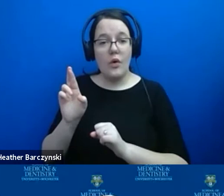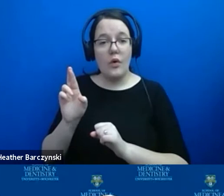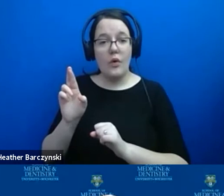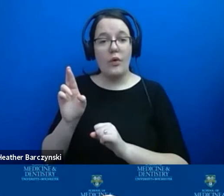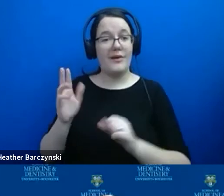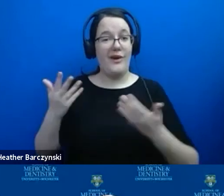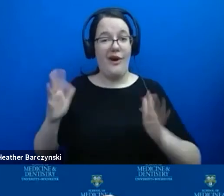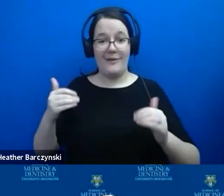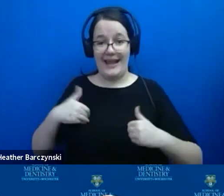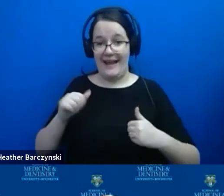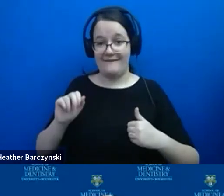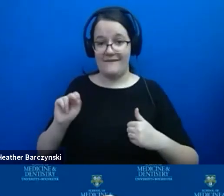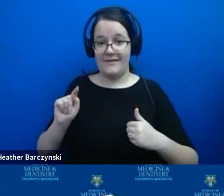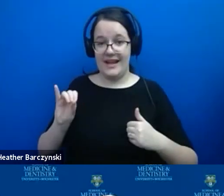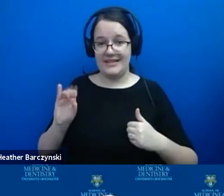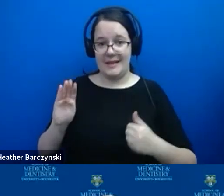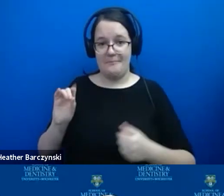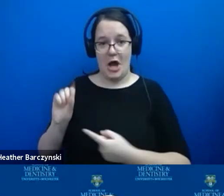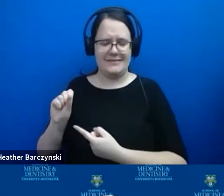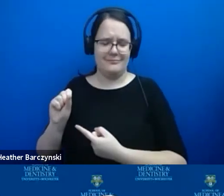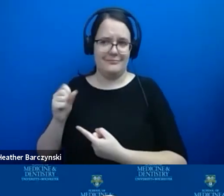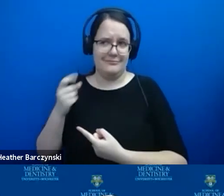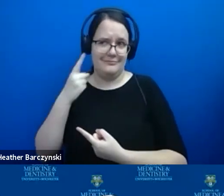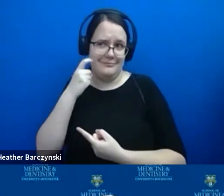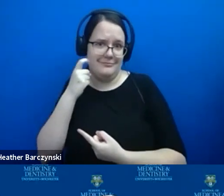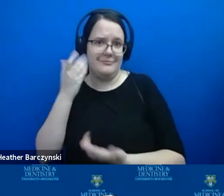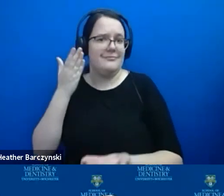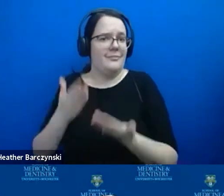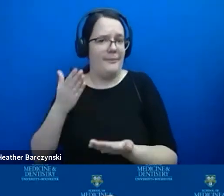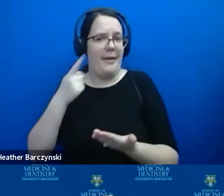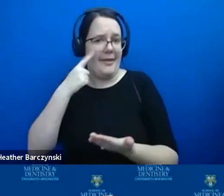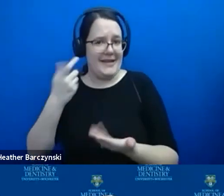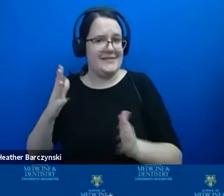antibodies presumably because they were infected um is it recommended that they receive vaccine